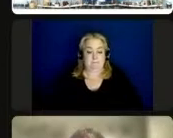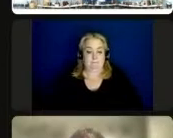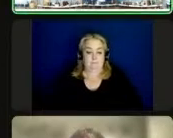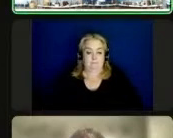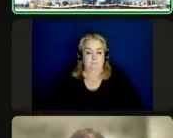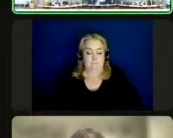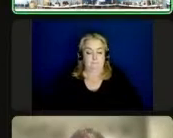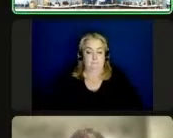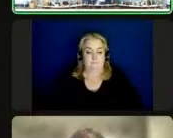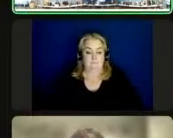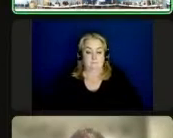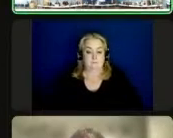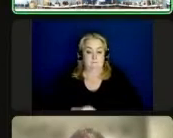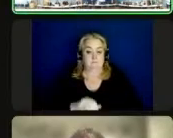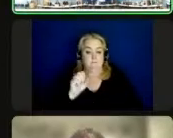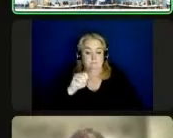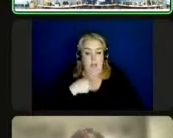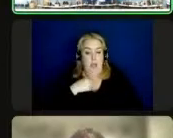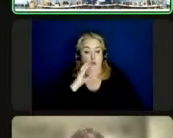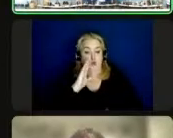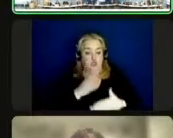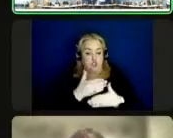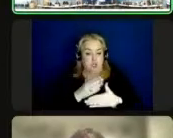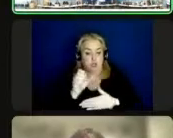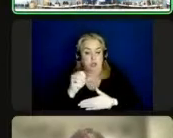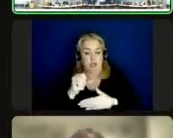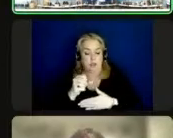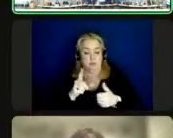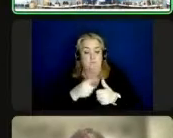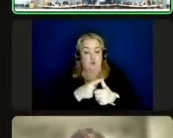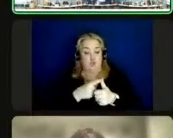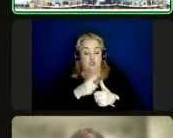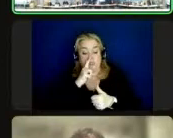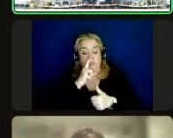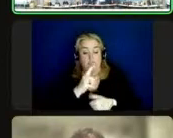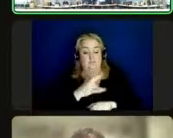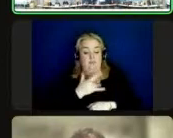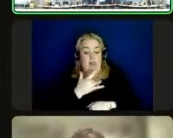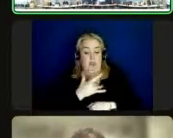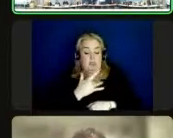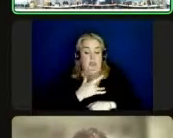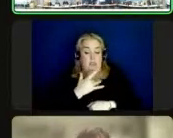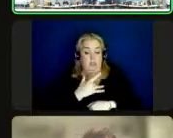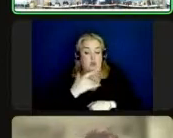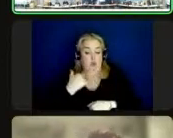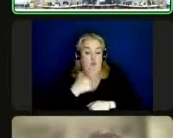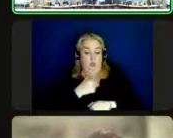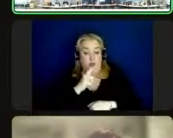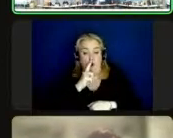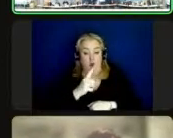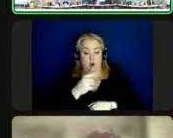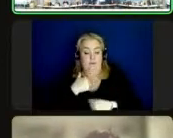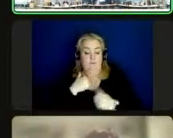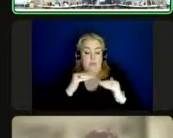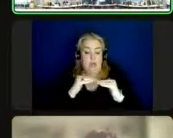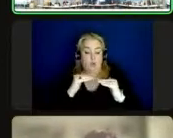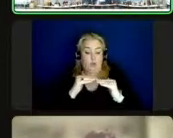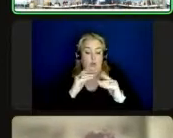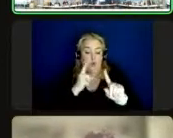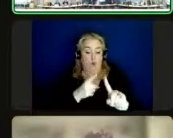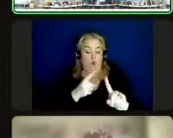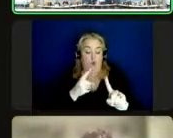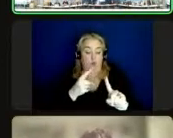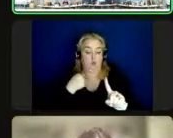SMALL AMOUNT OR WHAT WERE